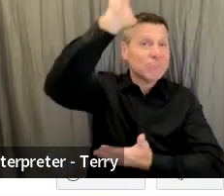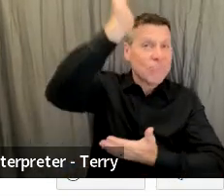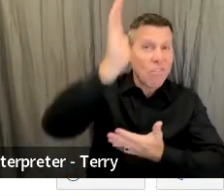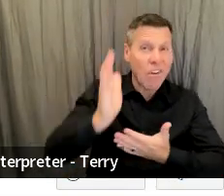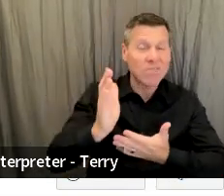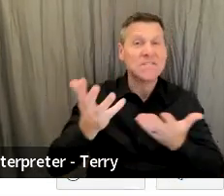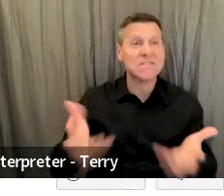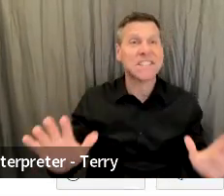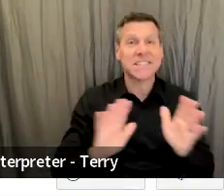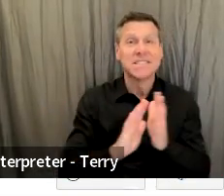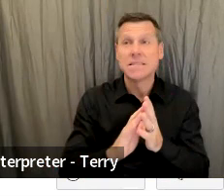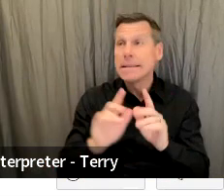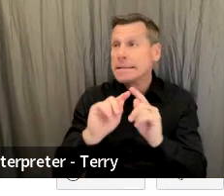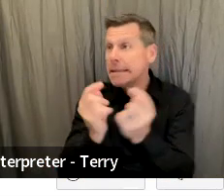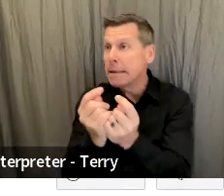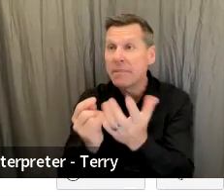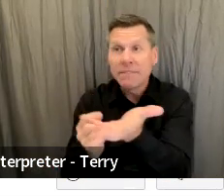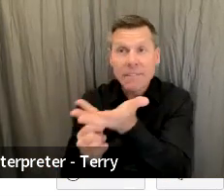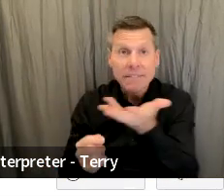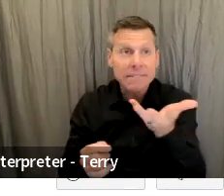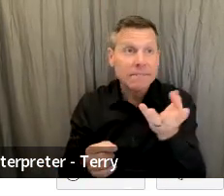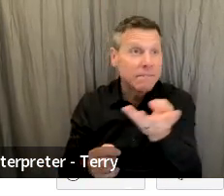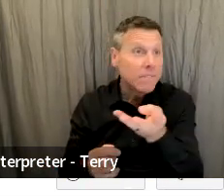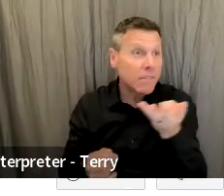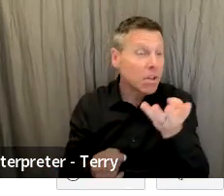Are there any final thoughts you want to share before we jump to the queue and